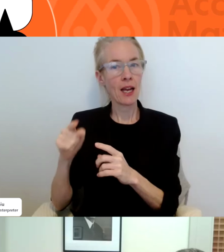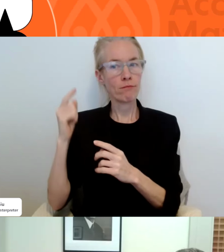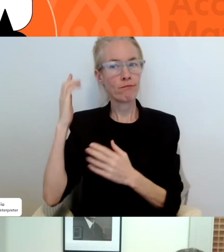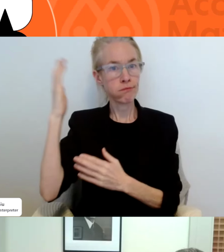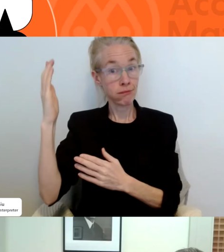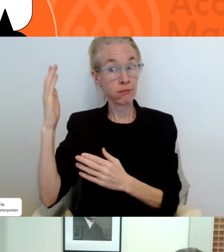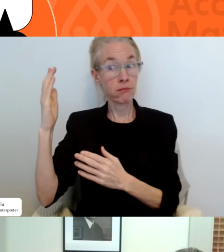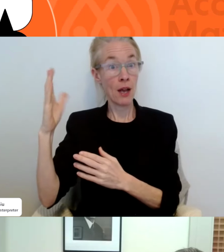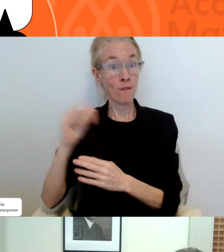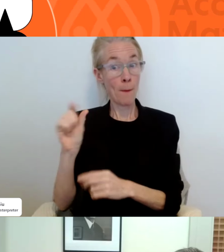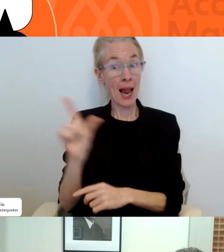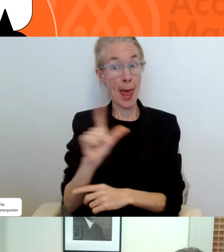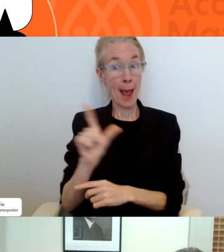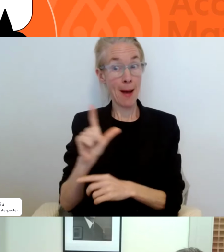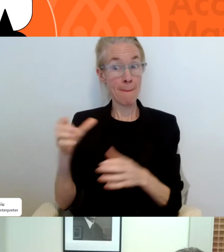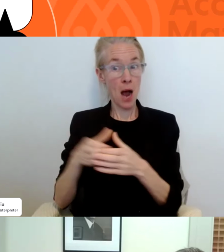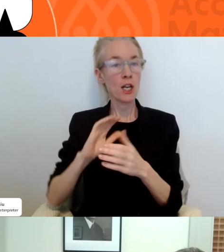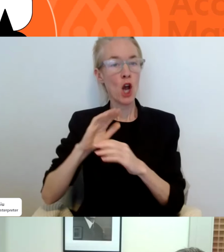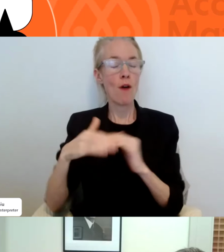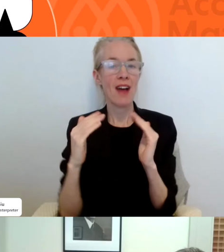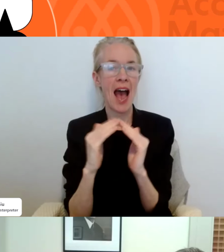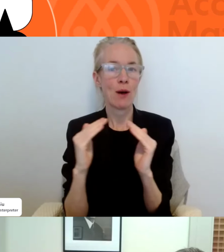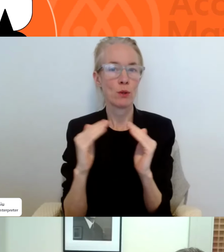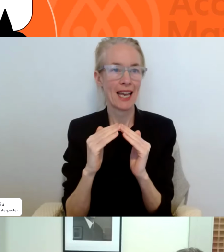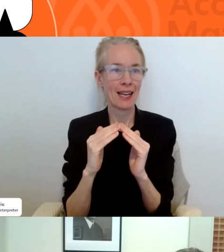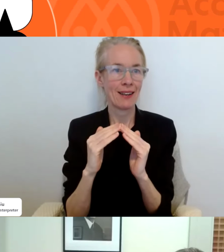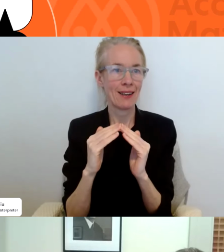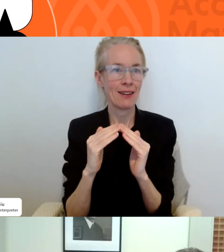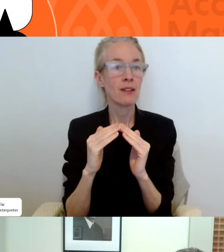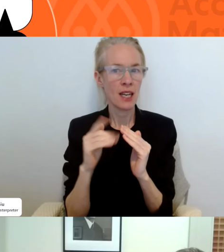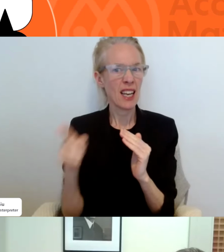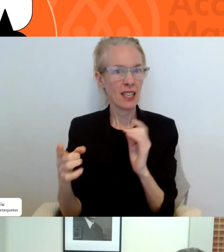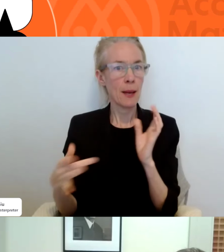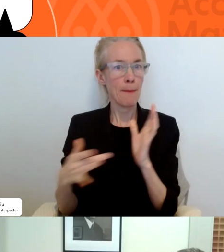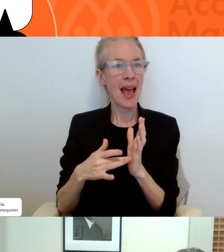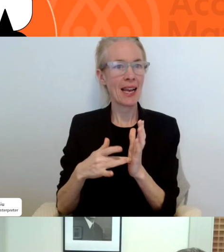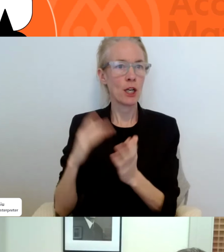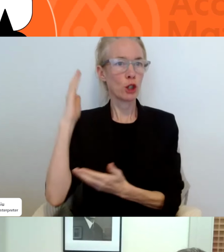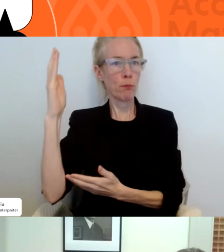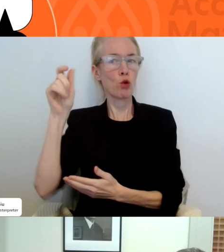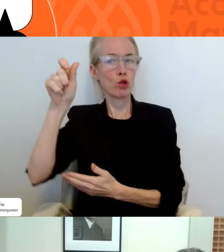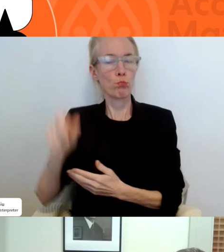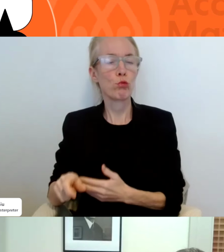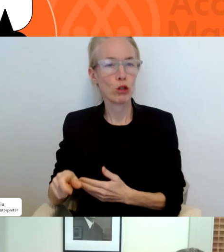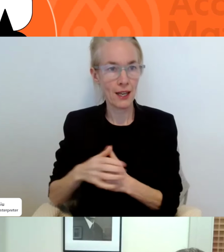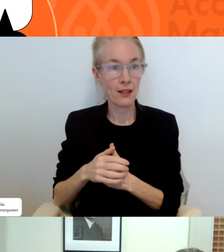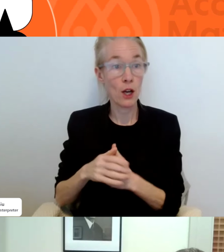I just want to note that we also invited Honourable Tama Potaka,